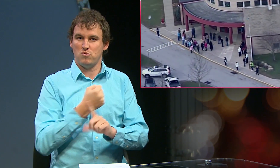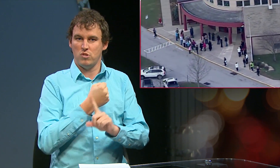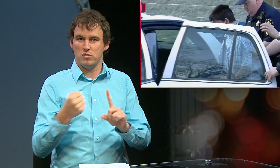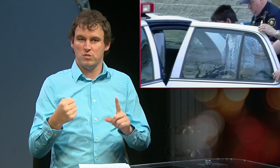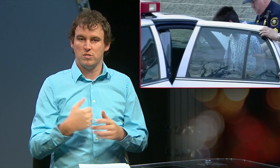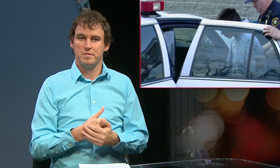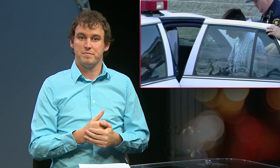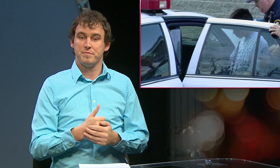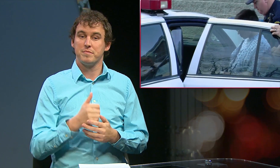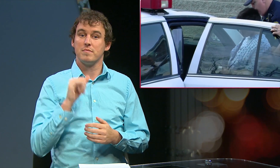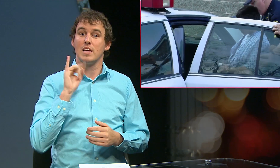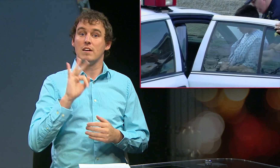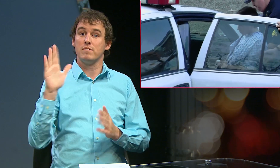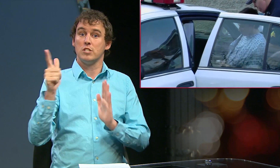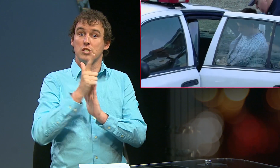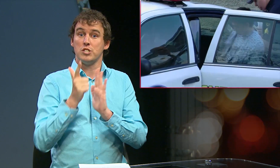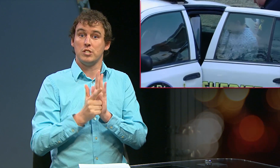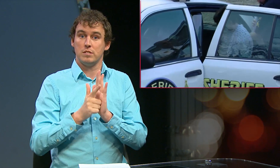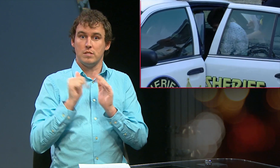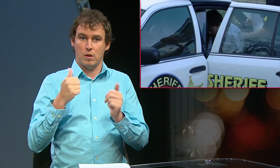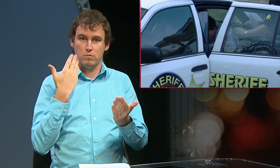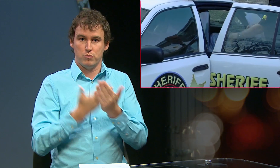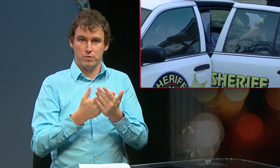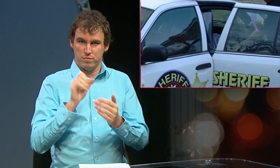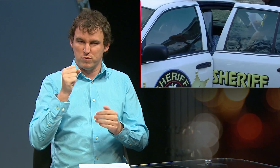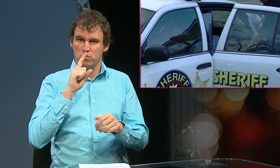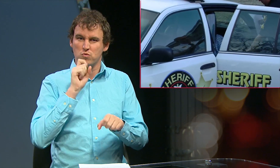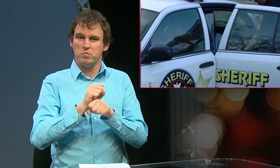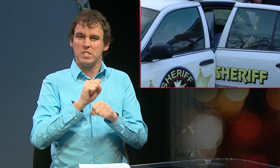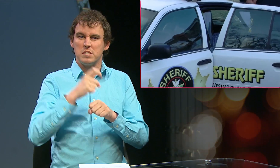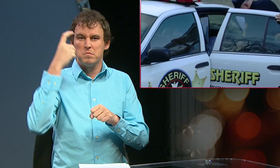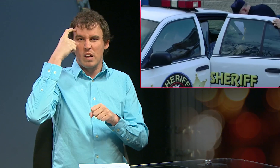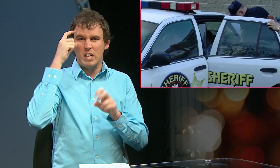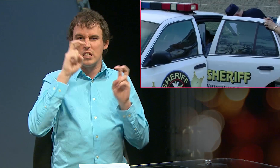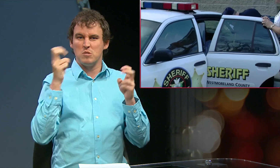ATTORNEYS CAN PROVE THAT MENTAL HEALTH ISSUES PLAYED A ROLE IN THE ATTACK...HE COULD BE